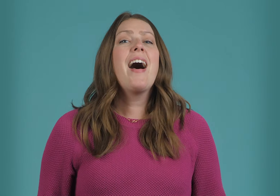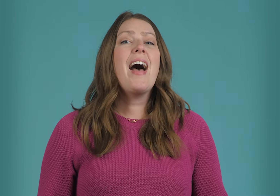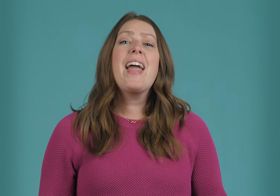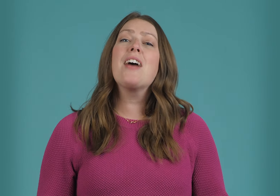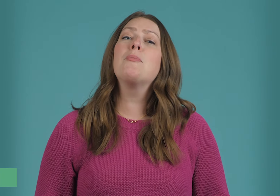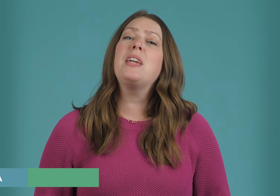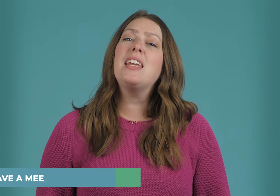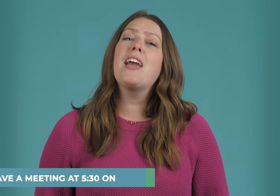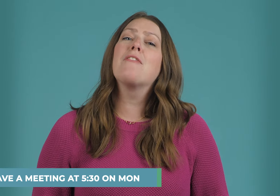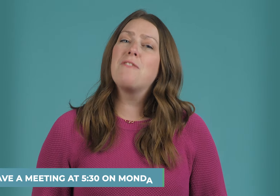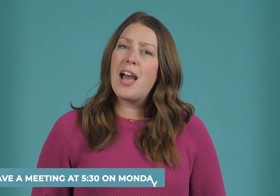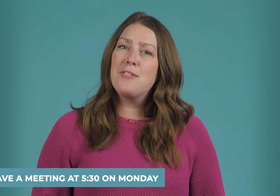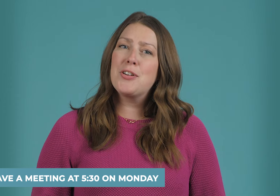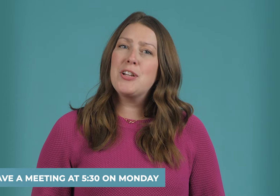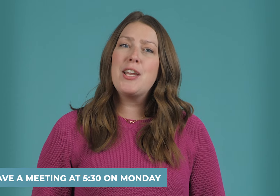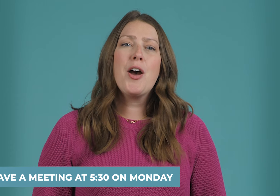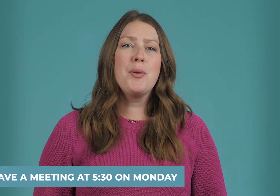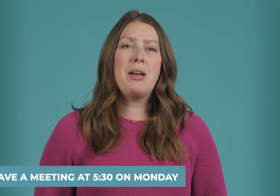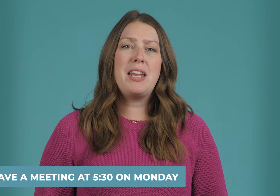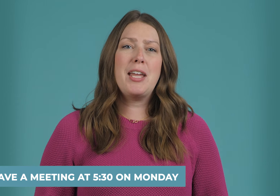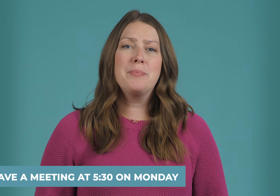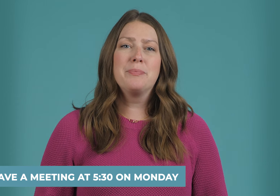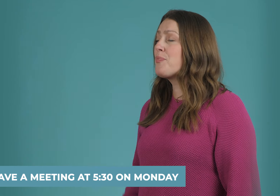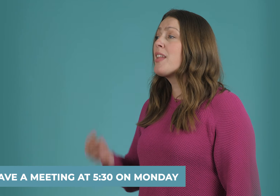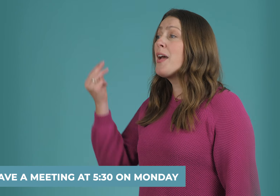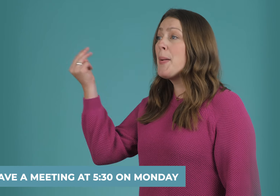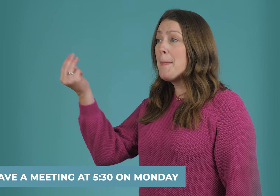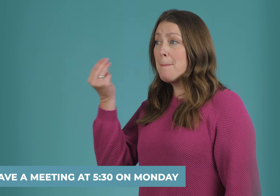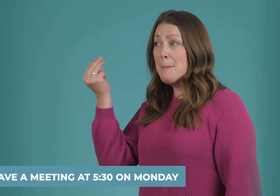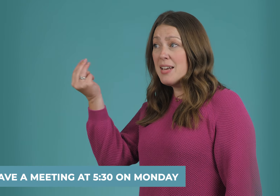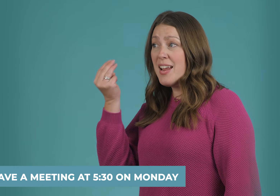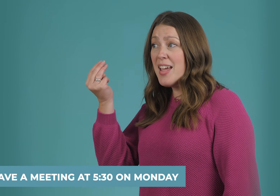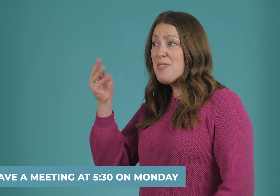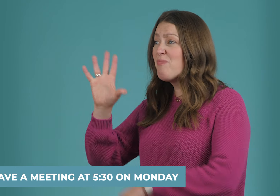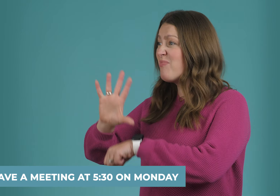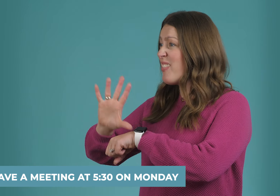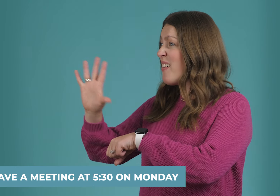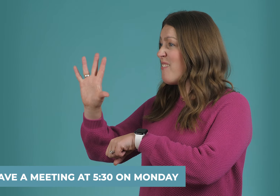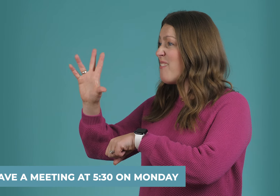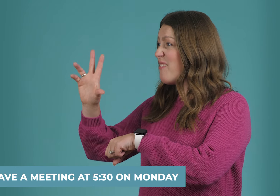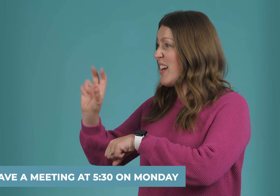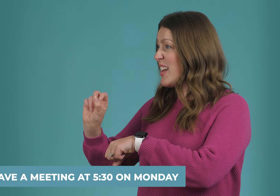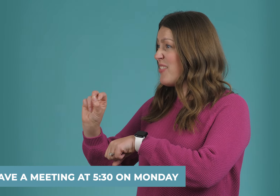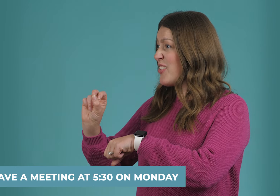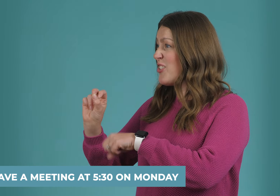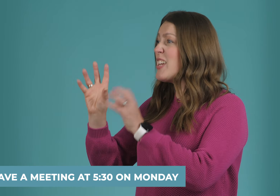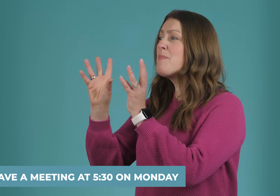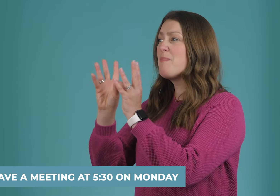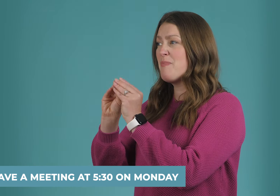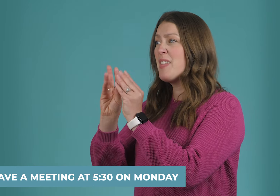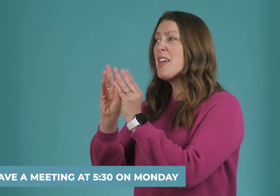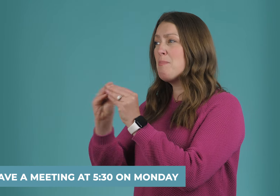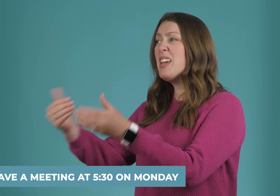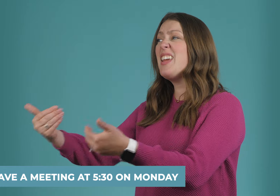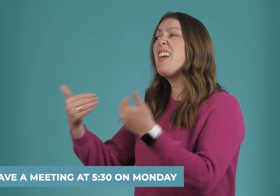I have a meeting at 530 on Monday. Monday, 530 meeting.